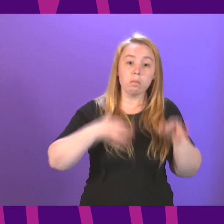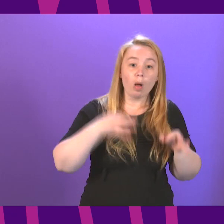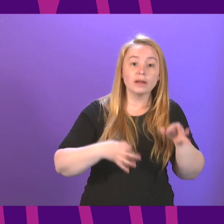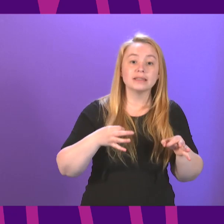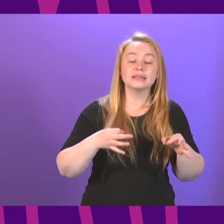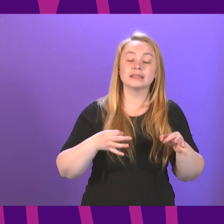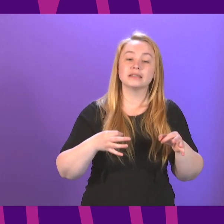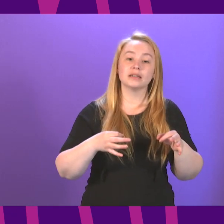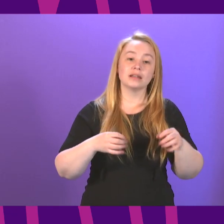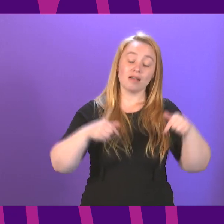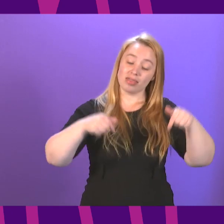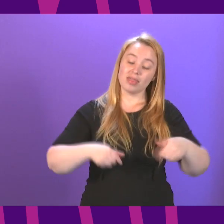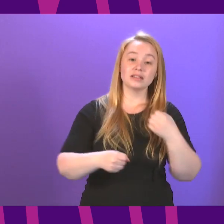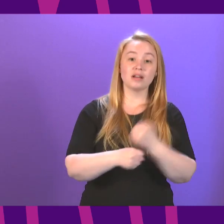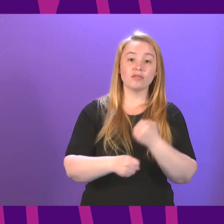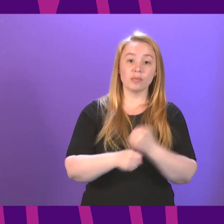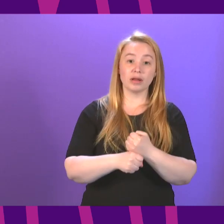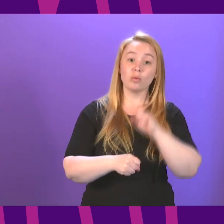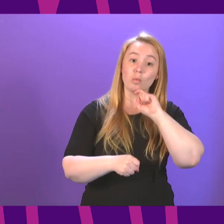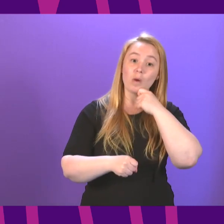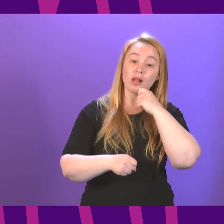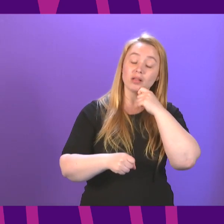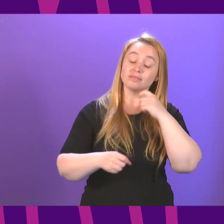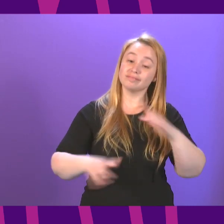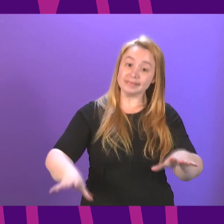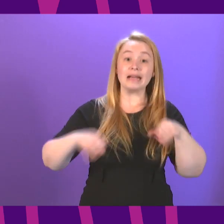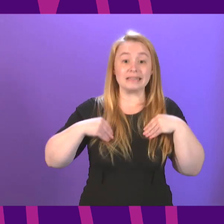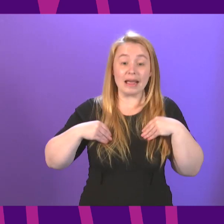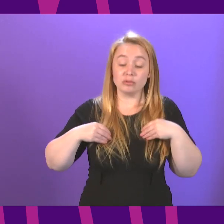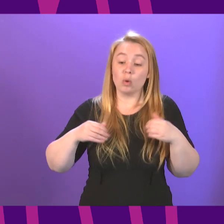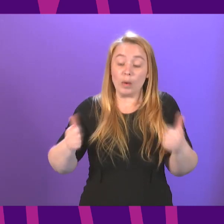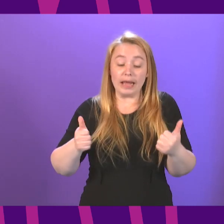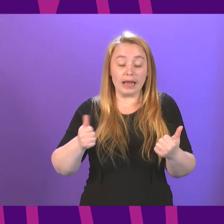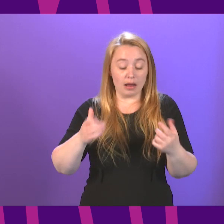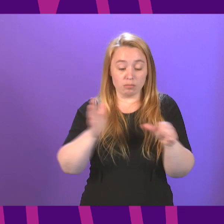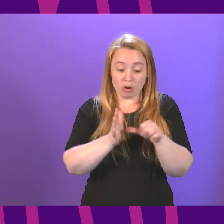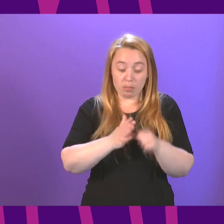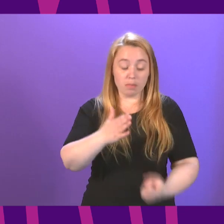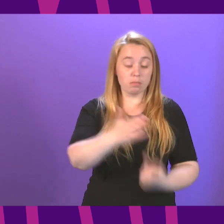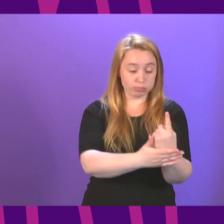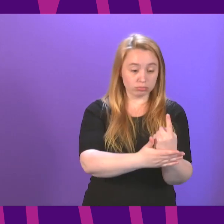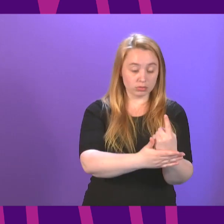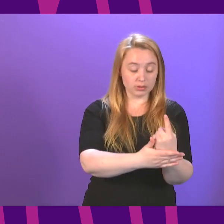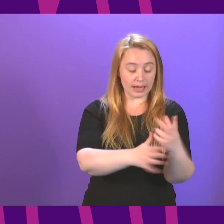Government that is prepared to face up to issues that arise and learn lessons. The public inquiry